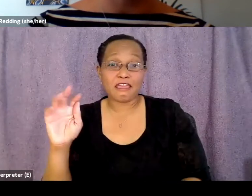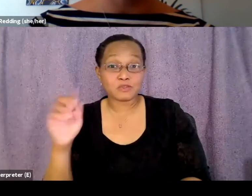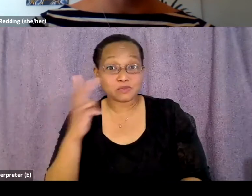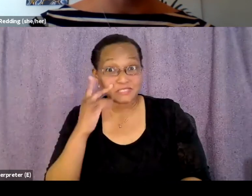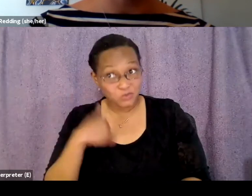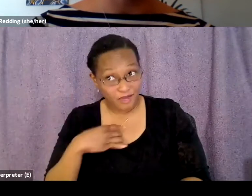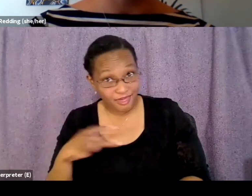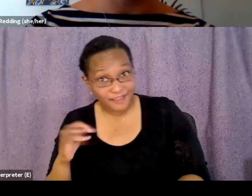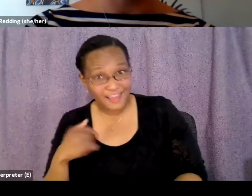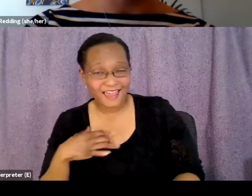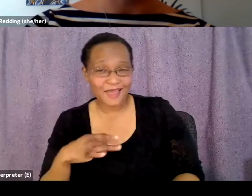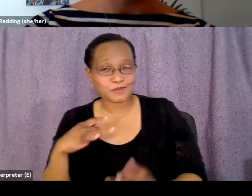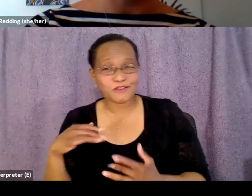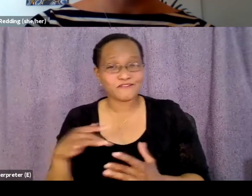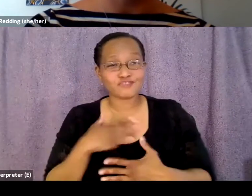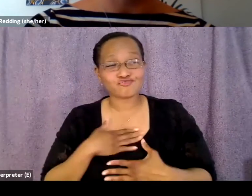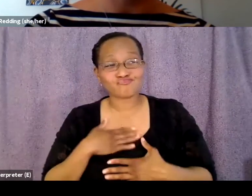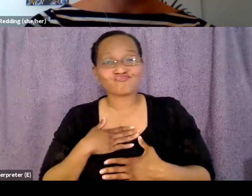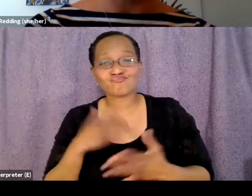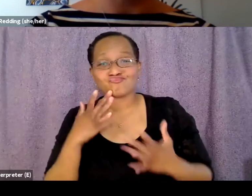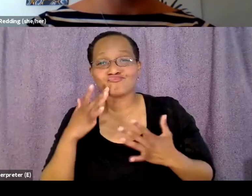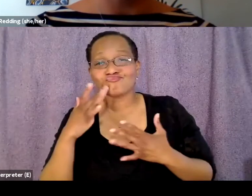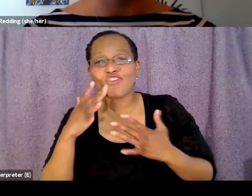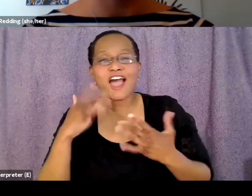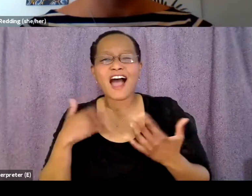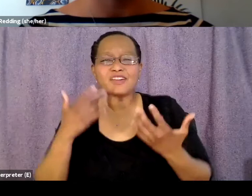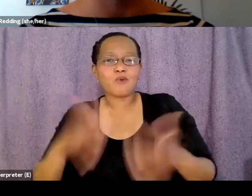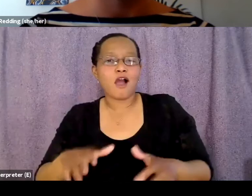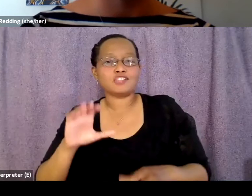centuries, and my choices with cheese good so they don't feel like i'm leaving about